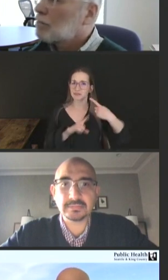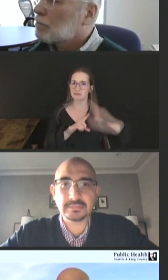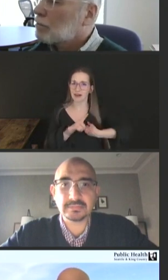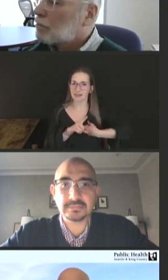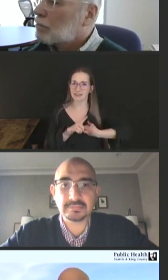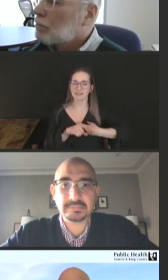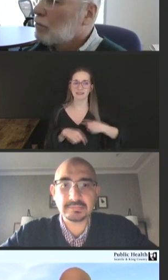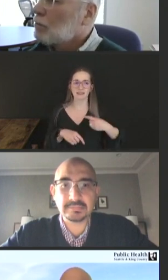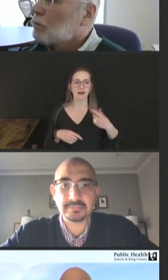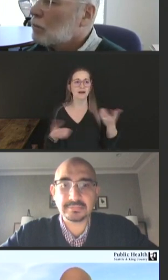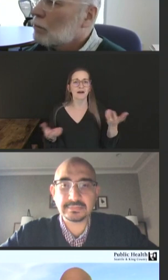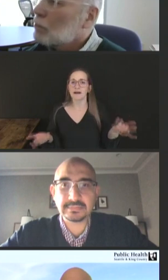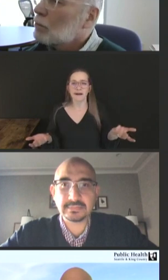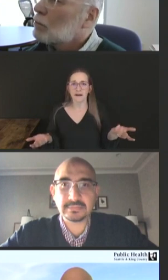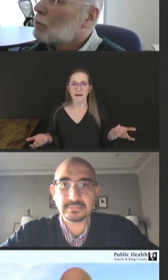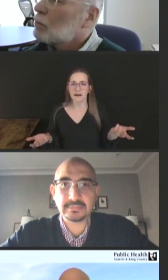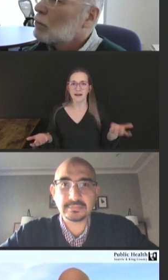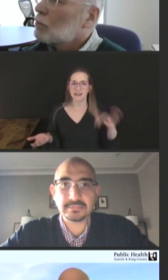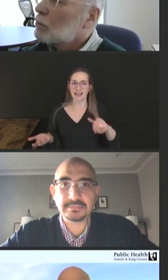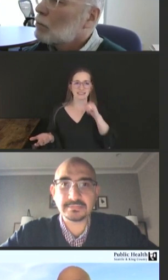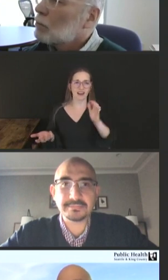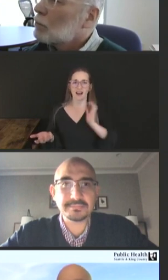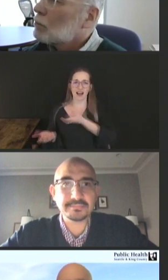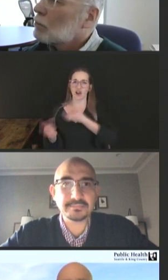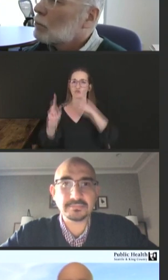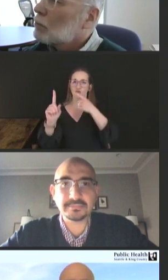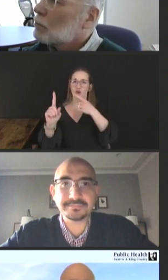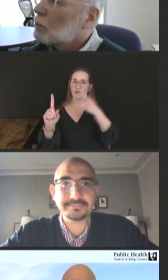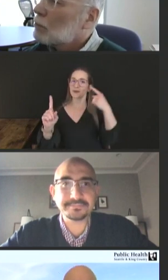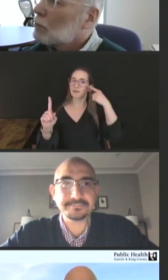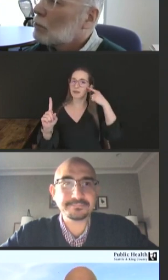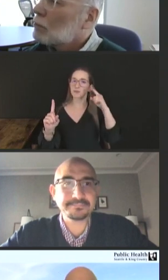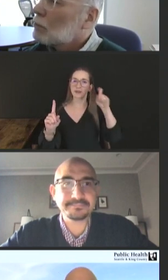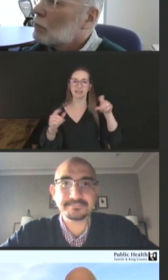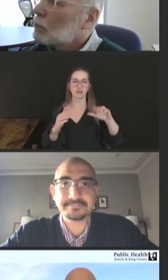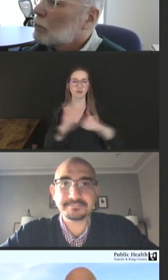is not where we want to be. So I think we need new vaccine platforms that give better durability.